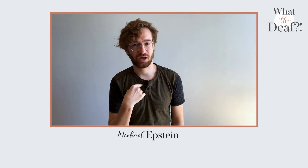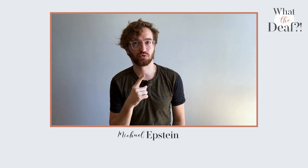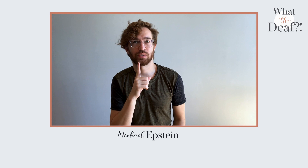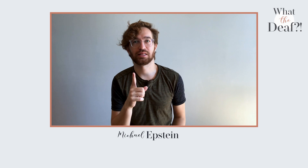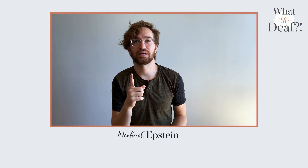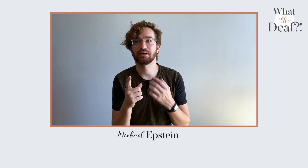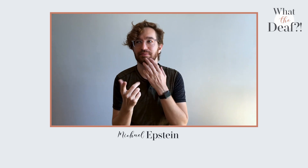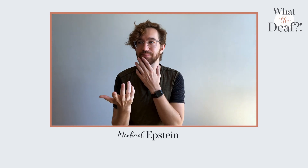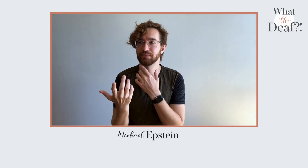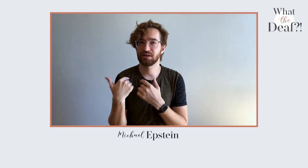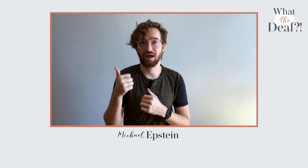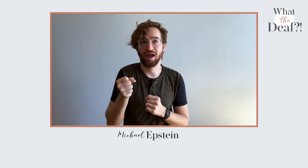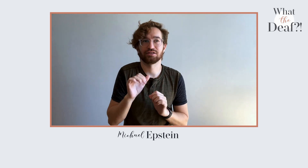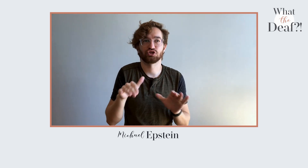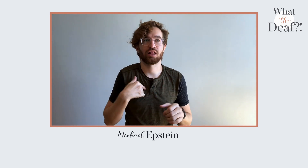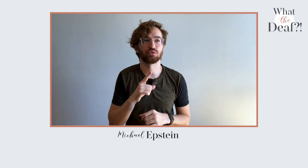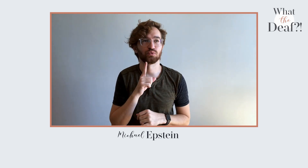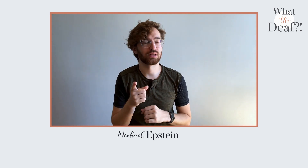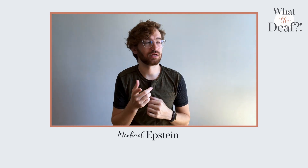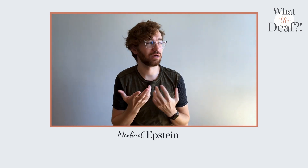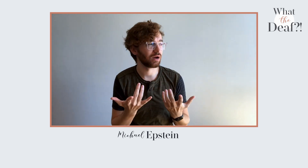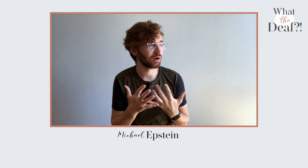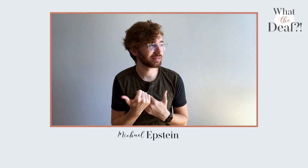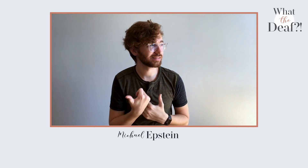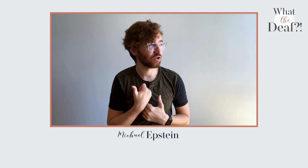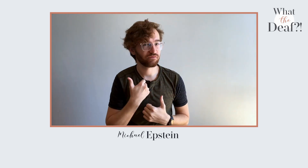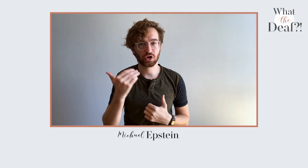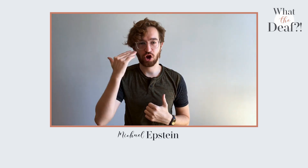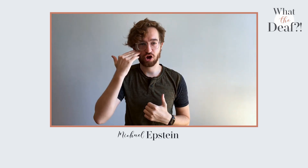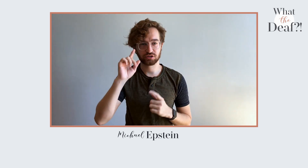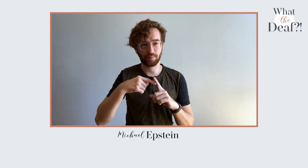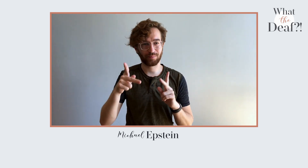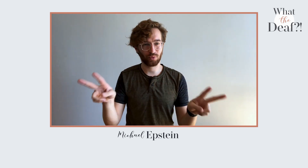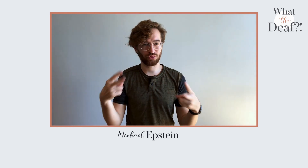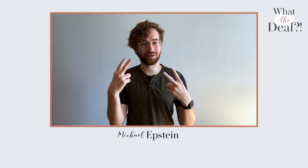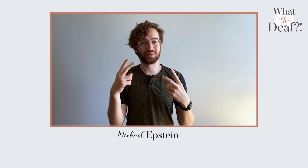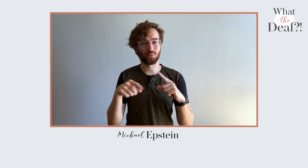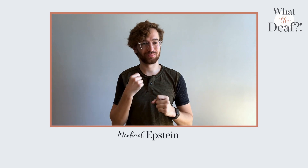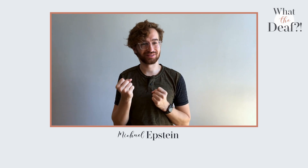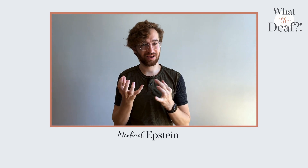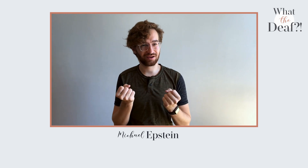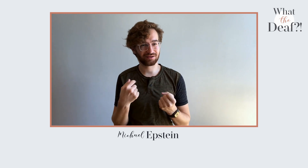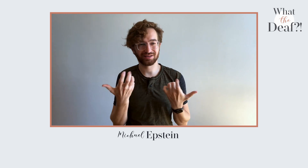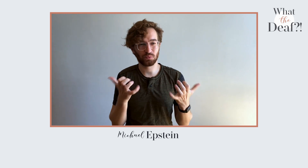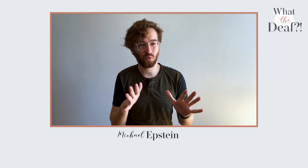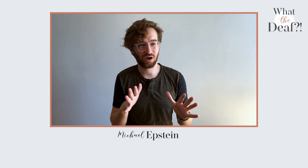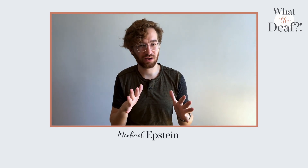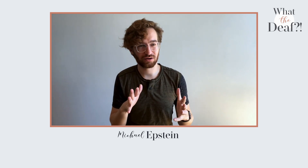I preferred speaking most of the time as a child. I was very self-conscious about people looking at me if I started using sign language.